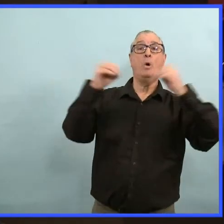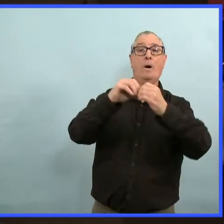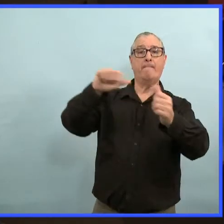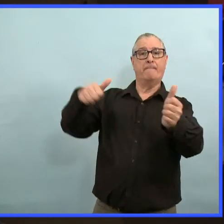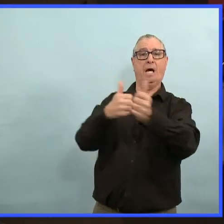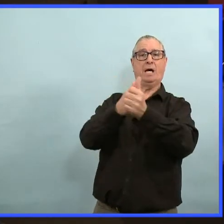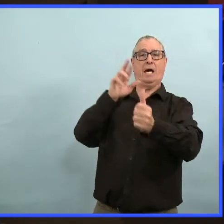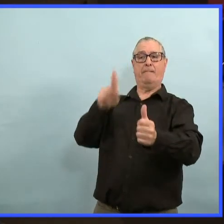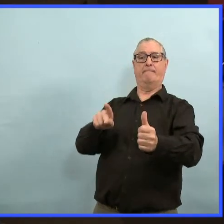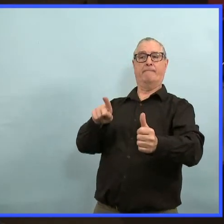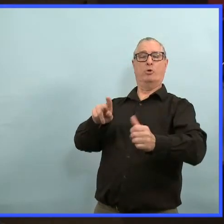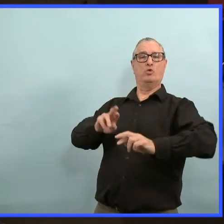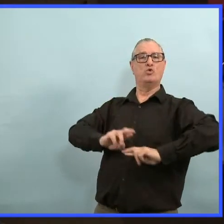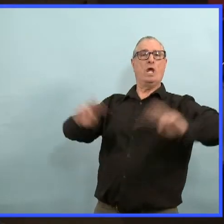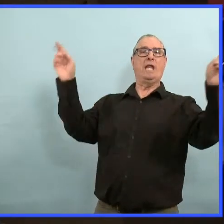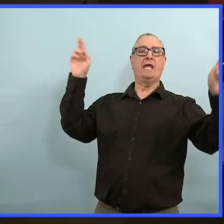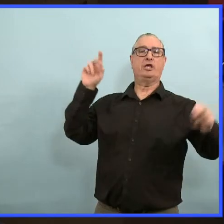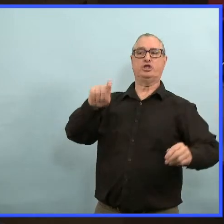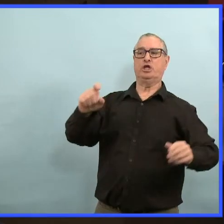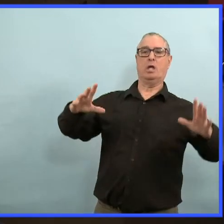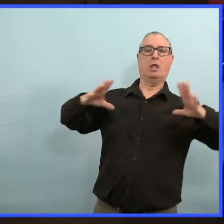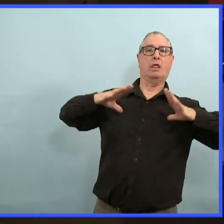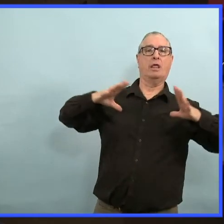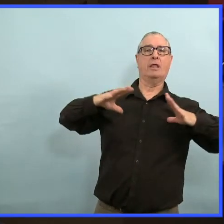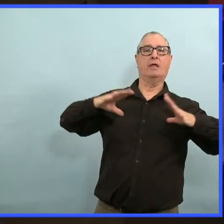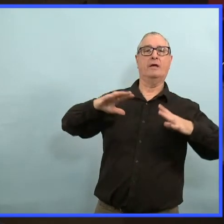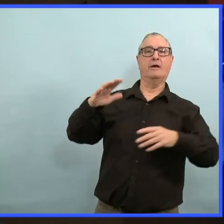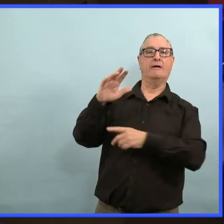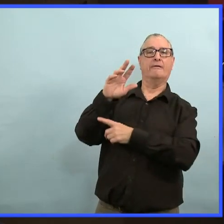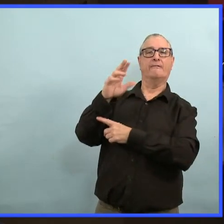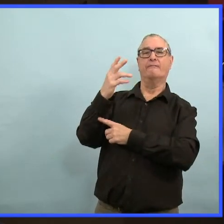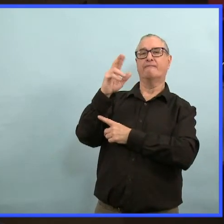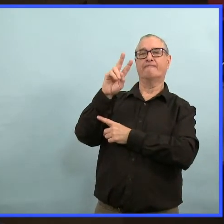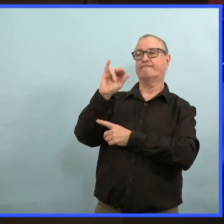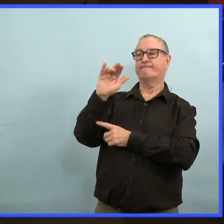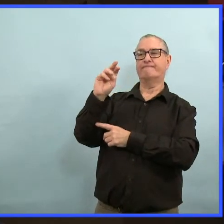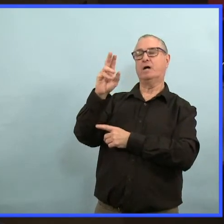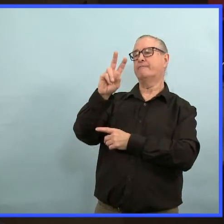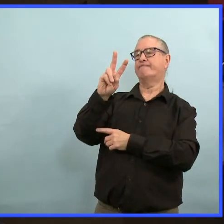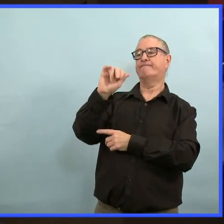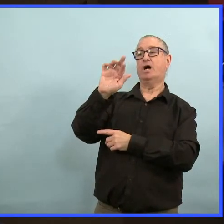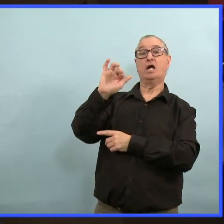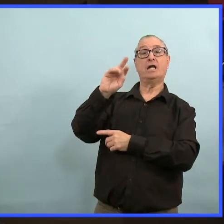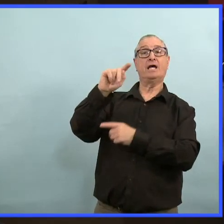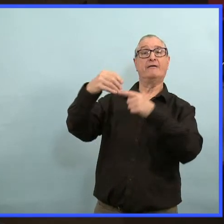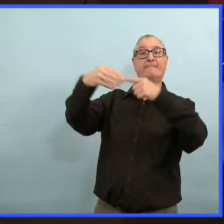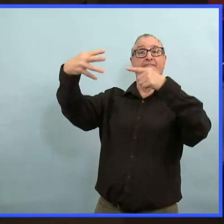that our plan in the uh works as we uh scale down from this current wave yes absolutely it is and